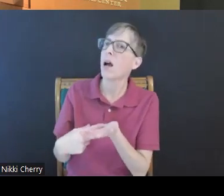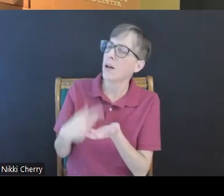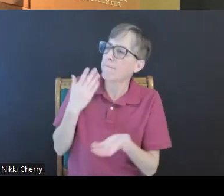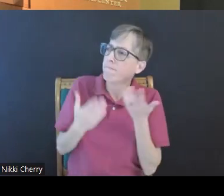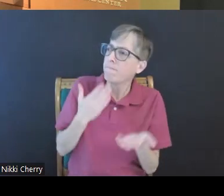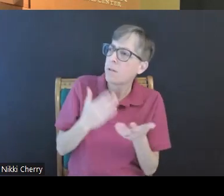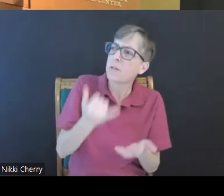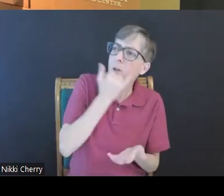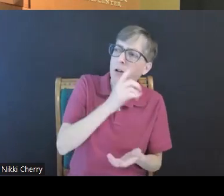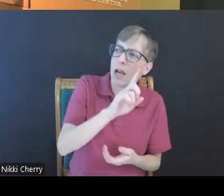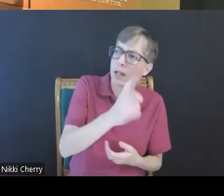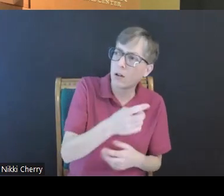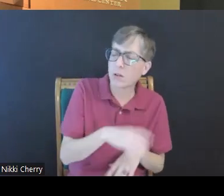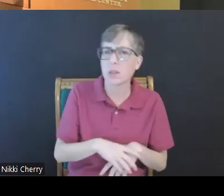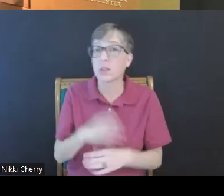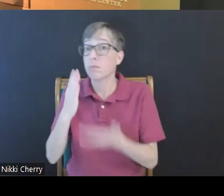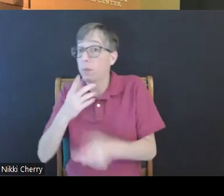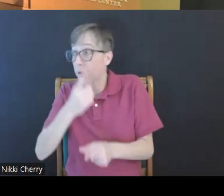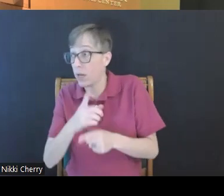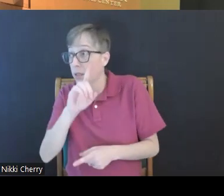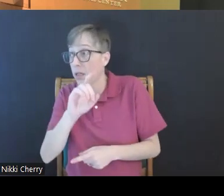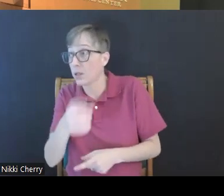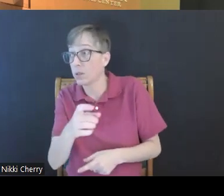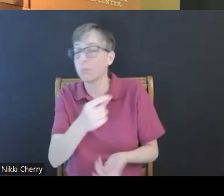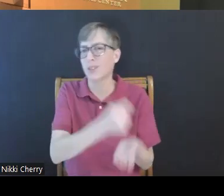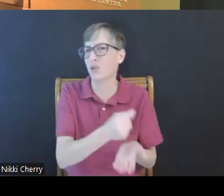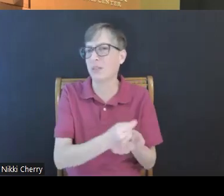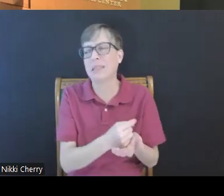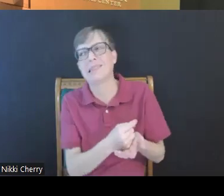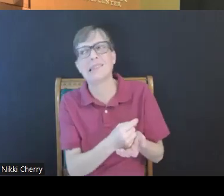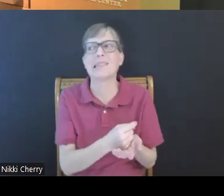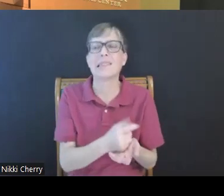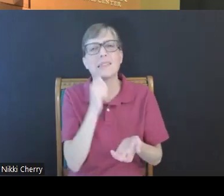but the treatment's not working let's make some changes uh and I don't have to spend 50 minutes